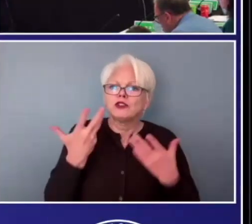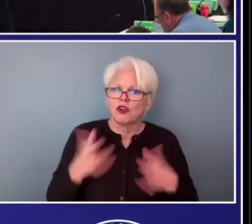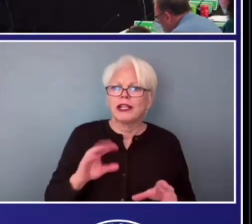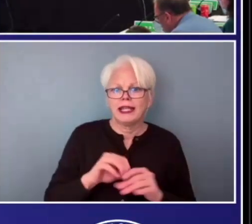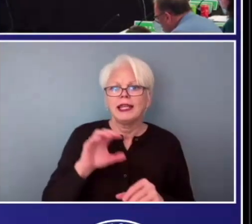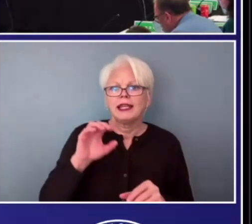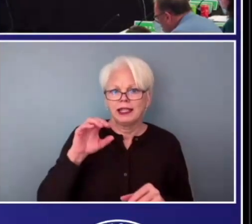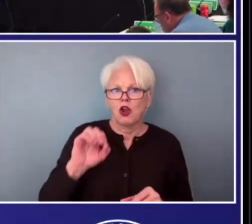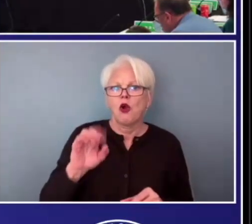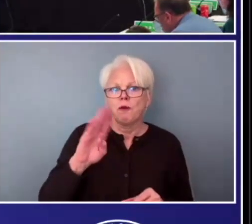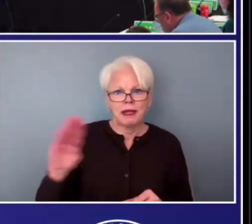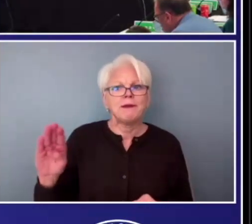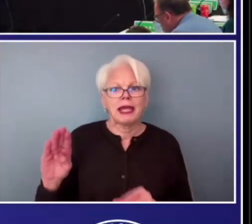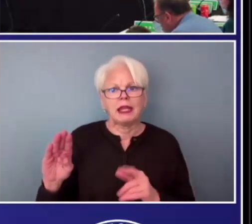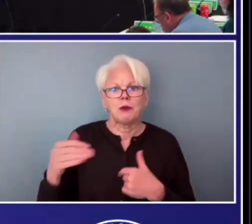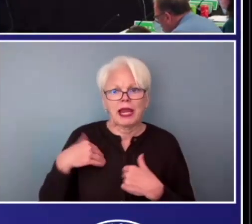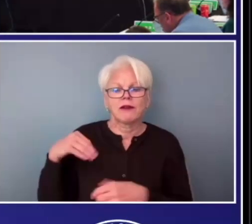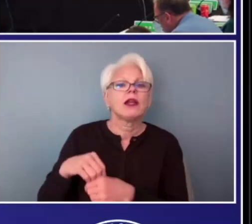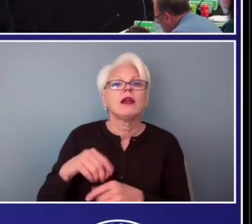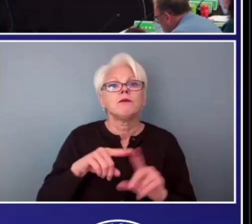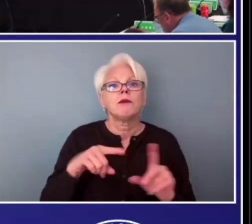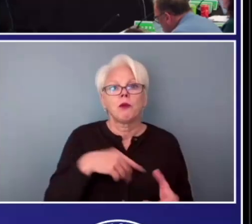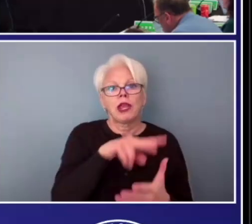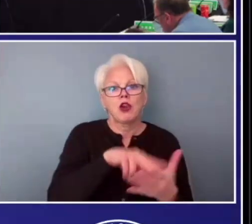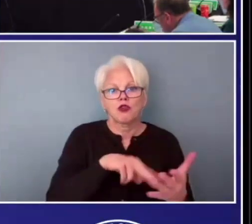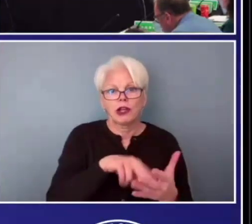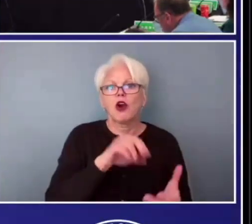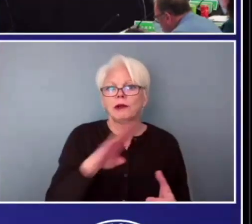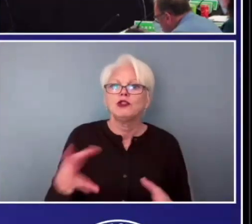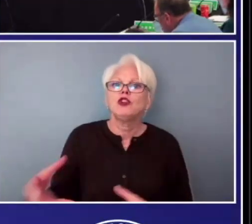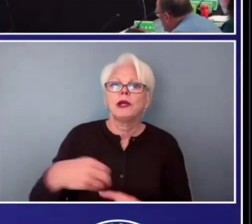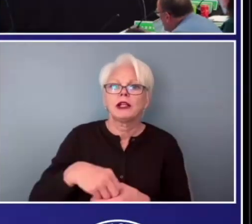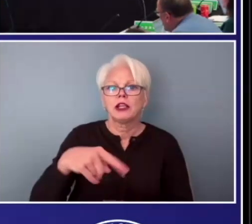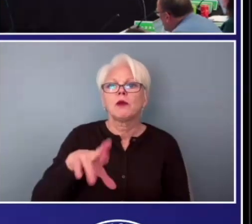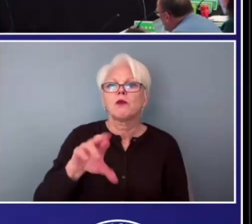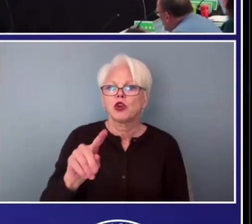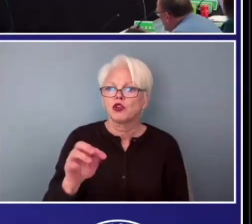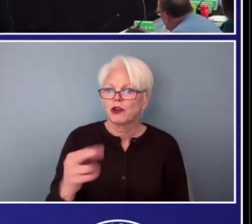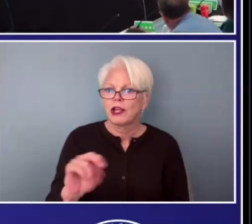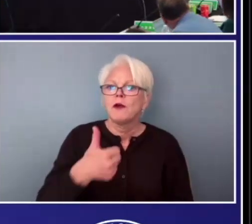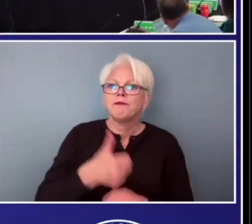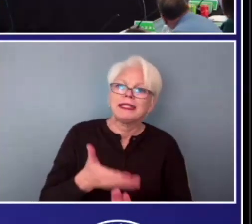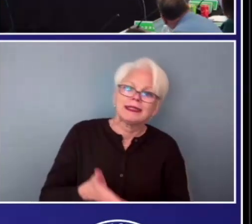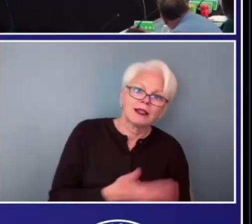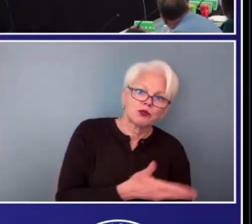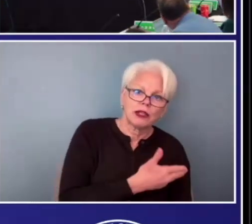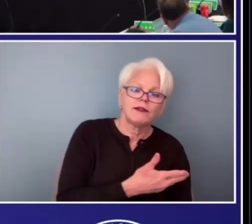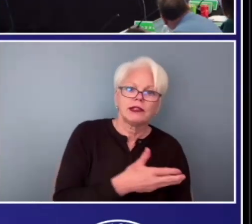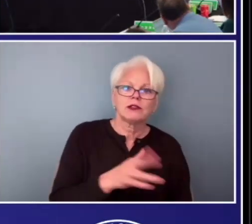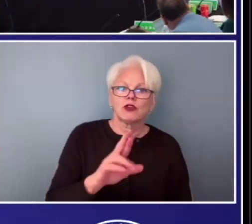We are reading OBB to include proration based on our previous statutory -- or regulatory framework.